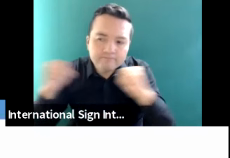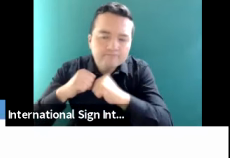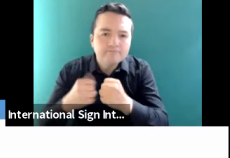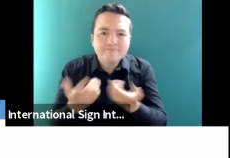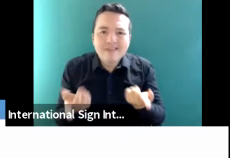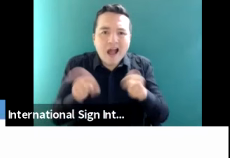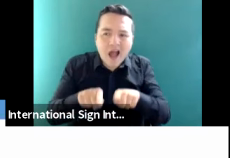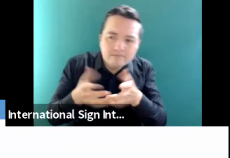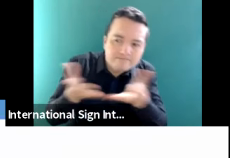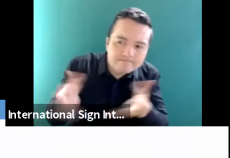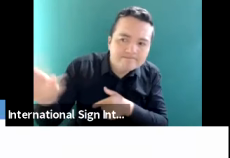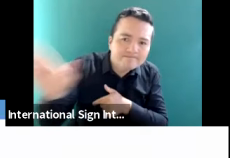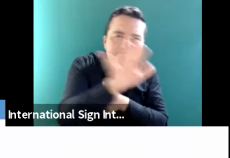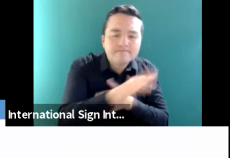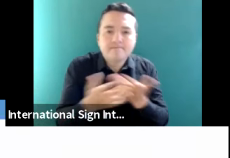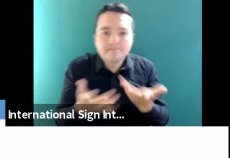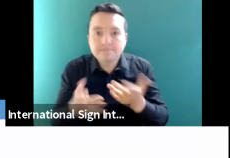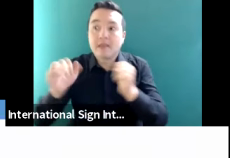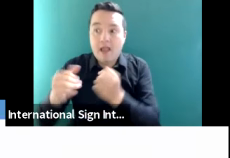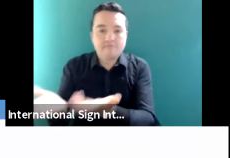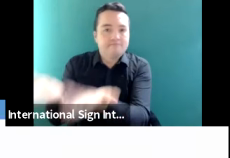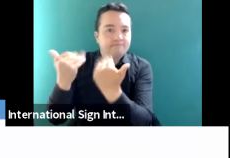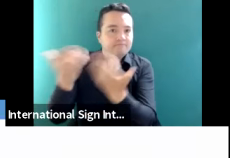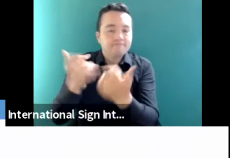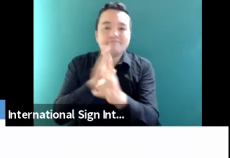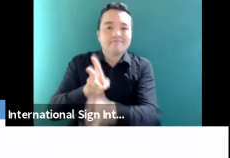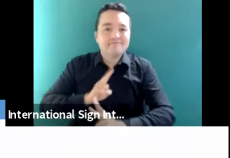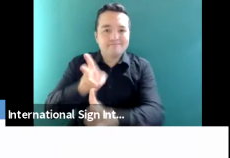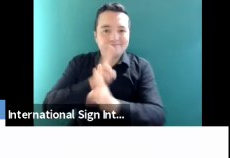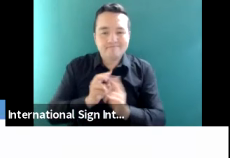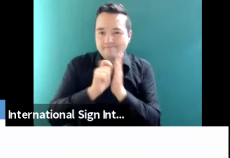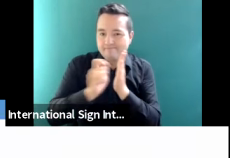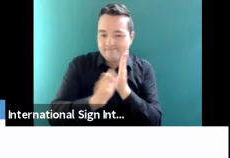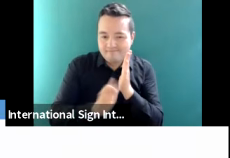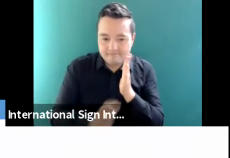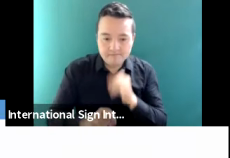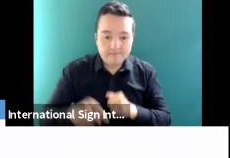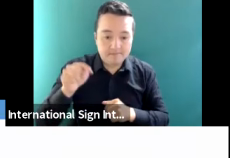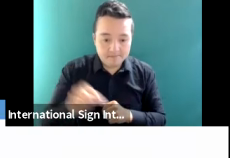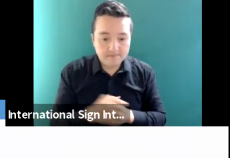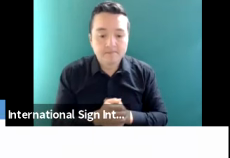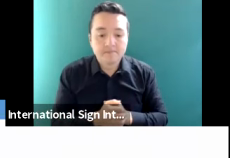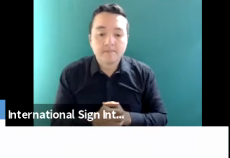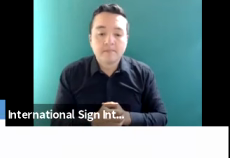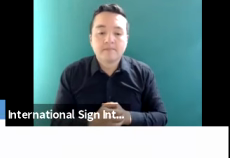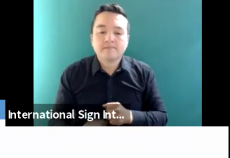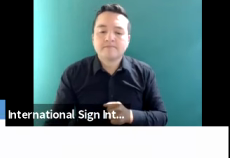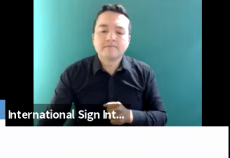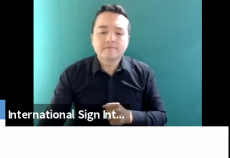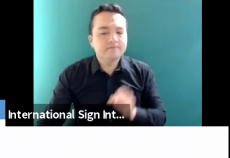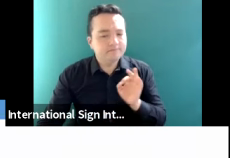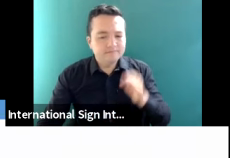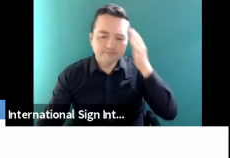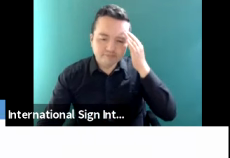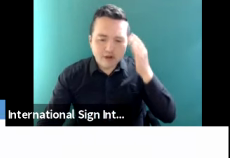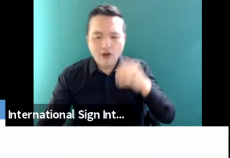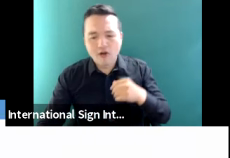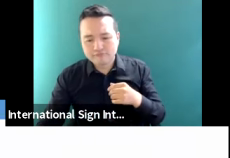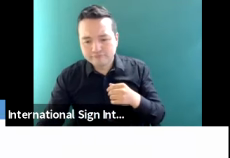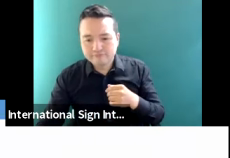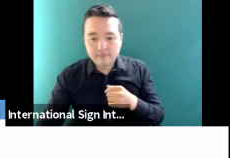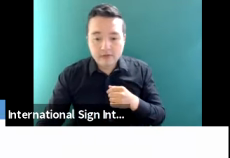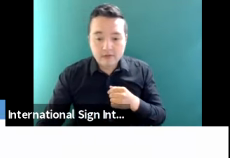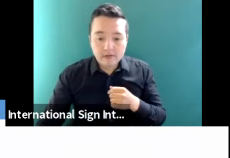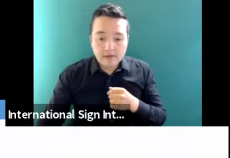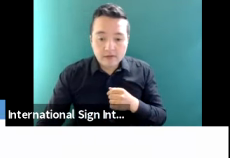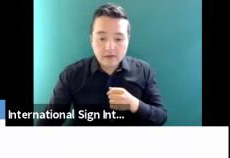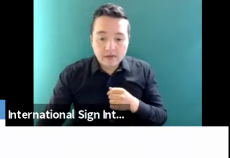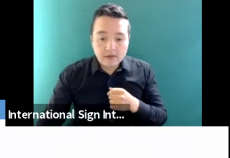A very heartfelt thank you to all who have participated in filling in those questionnaires and providing information on what's going on in their country.